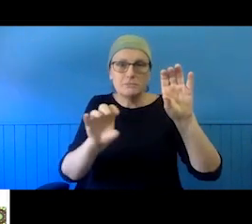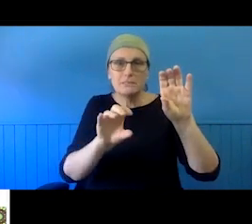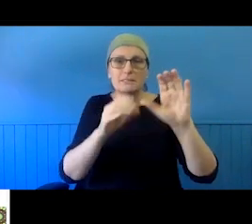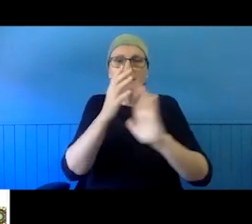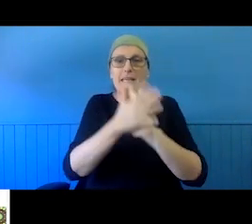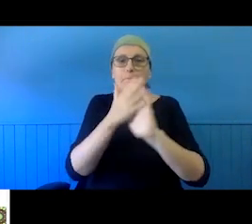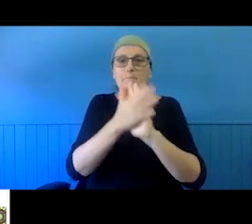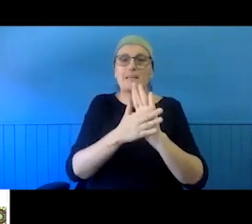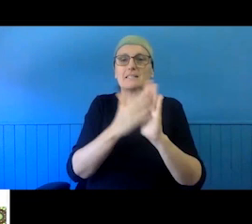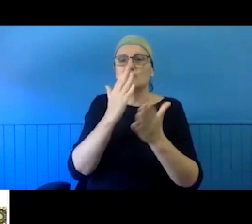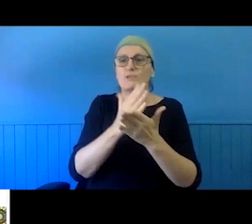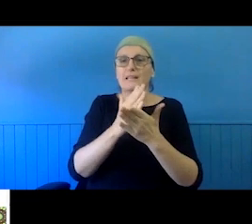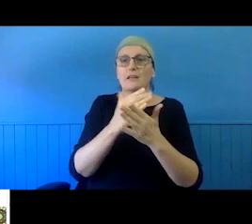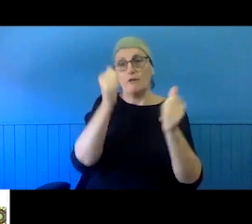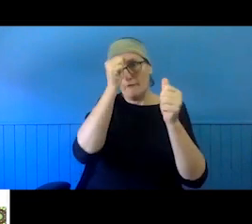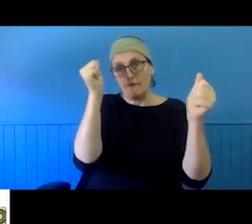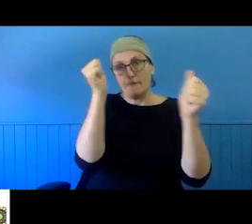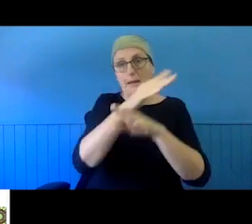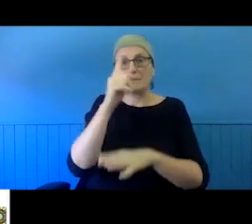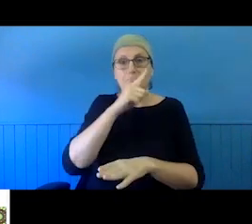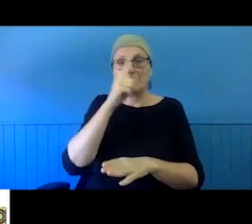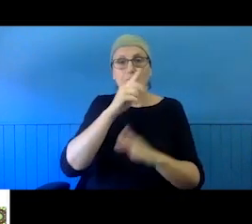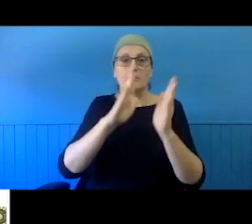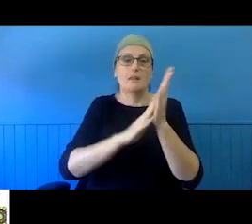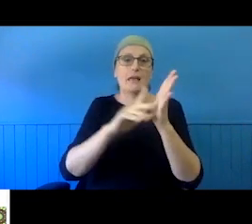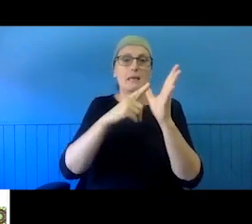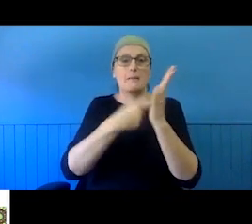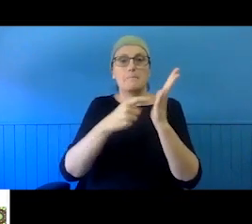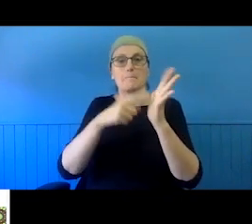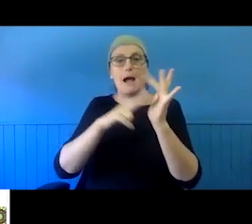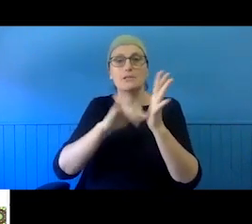Scorsese teaching filmmaking or Hans Zimmer teaching film scoring. Now, I